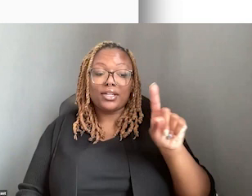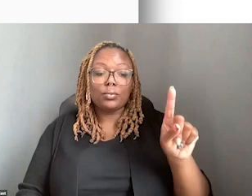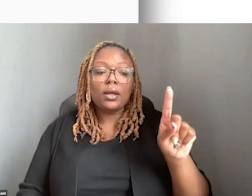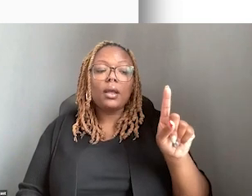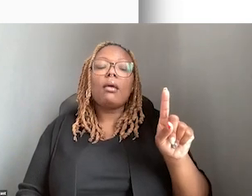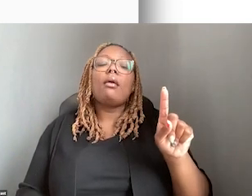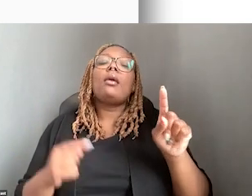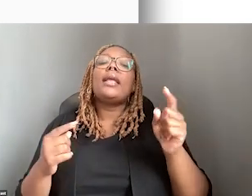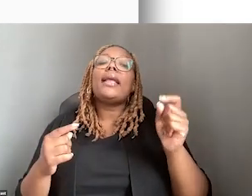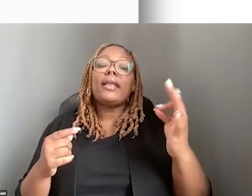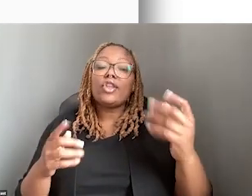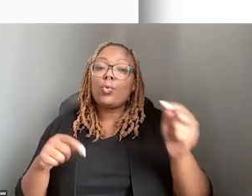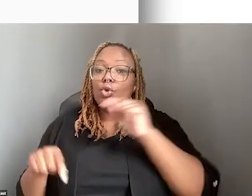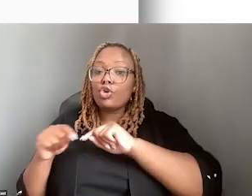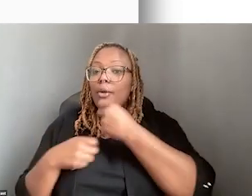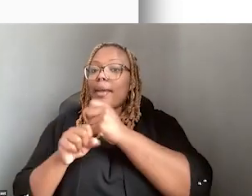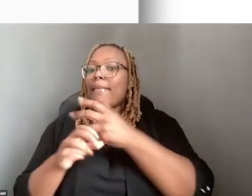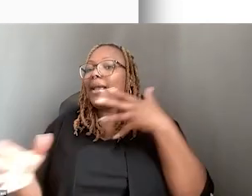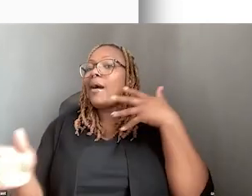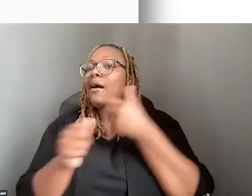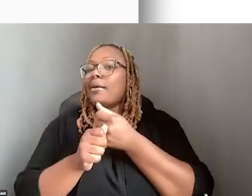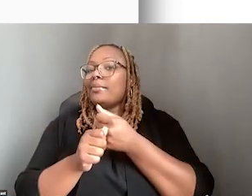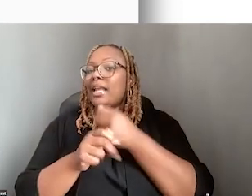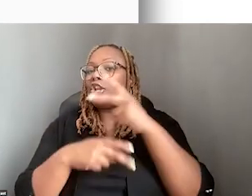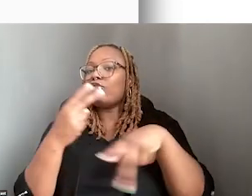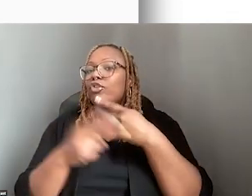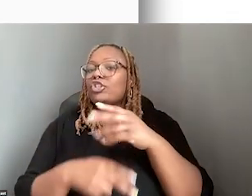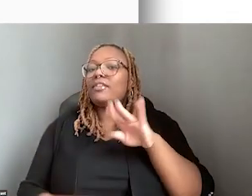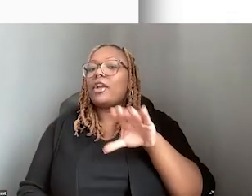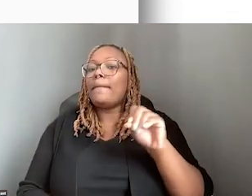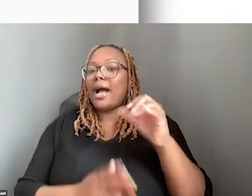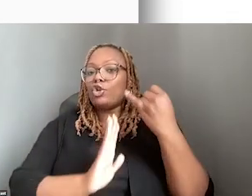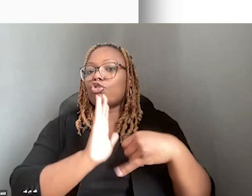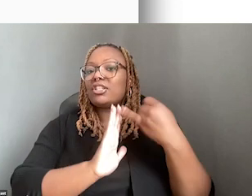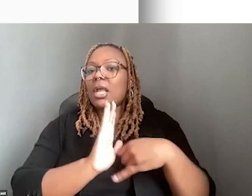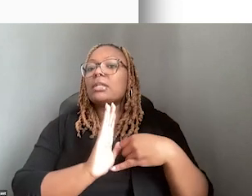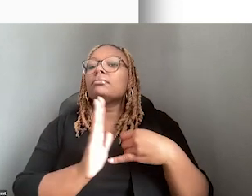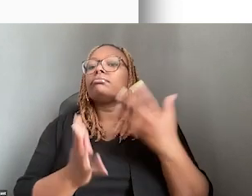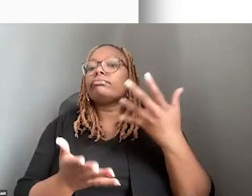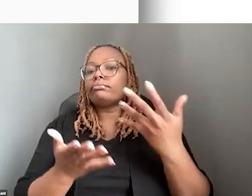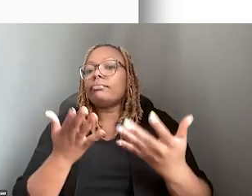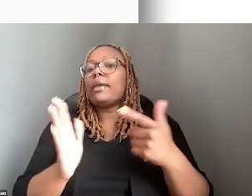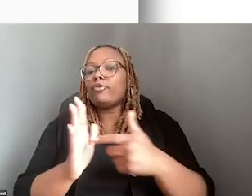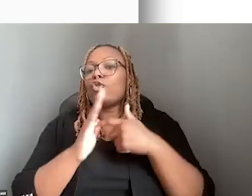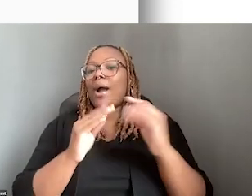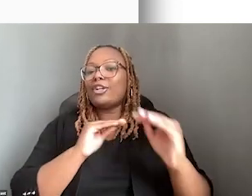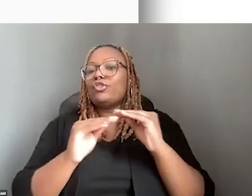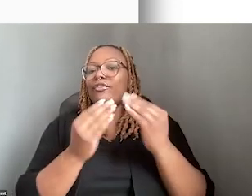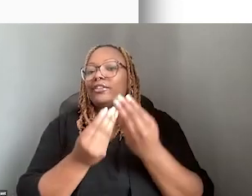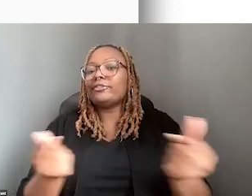you want to create an updated version of your biographical sketch, that's probably what you need to fix right there.